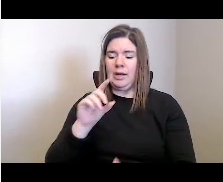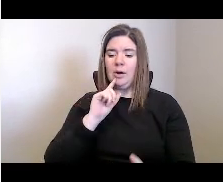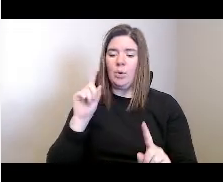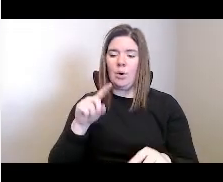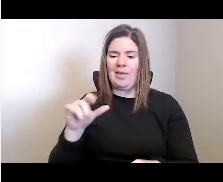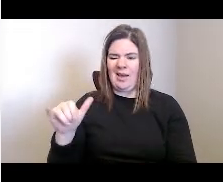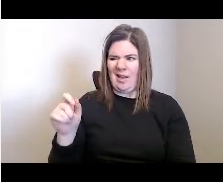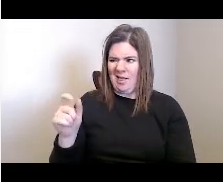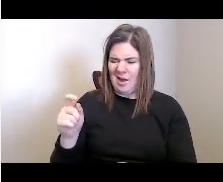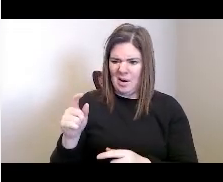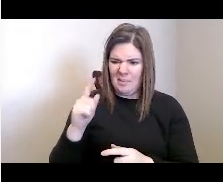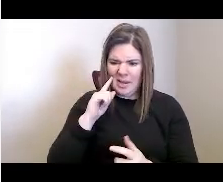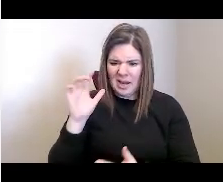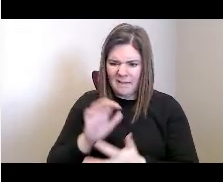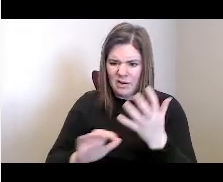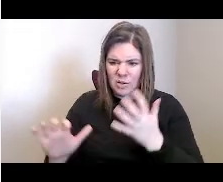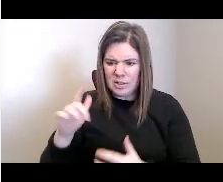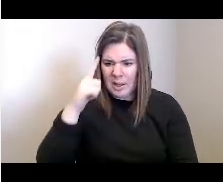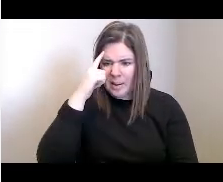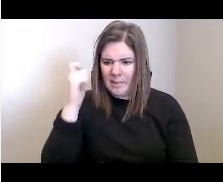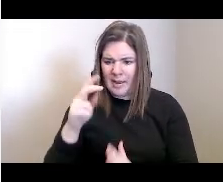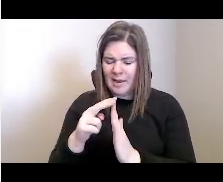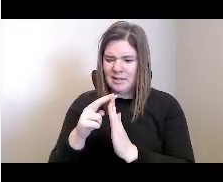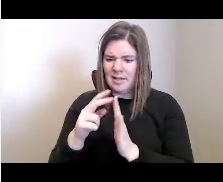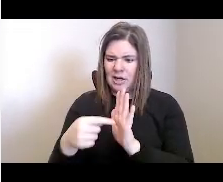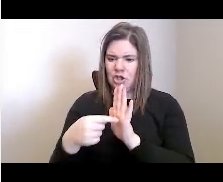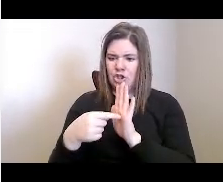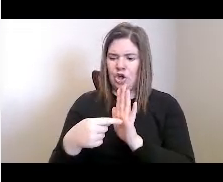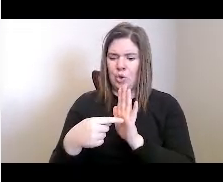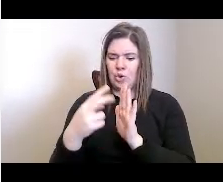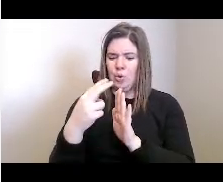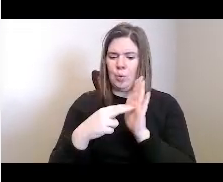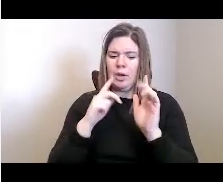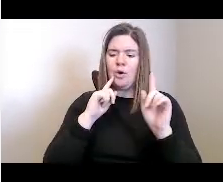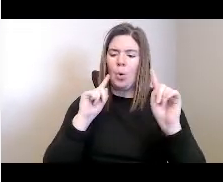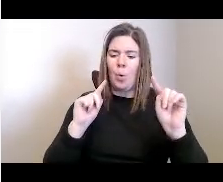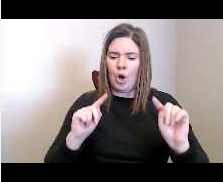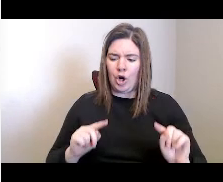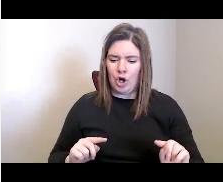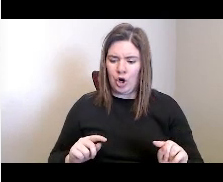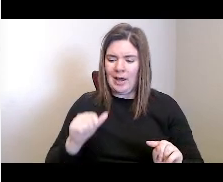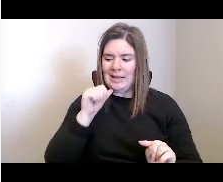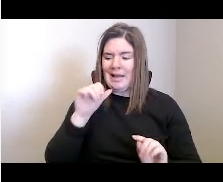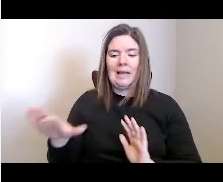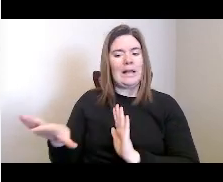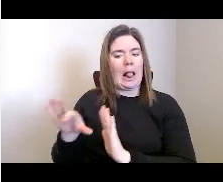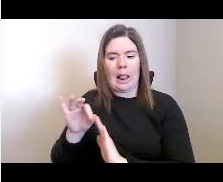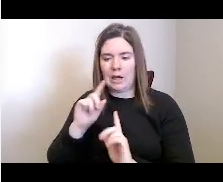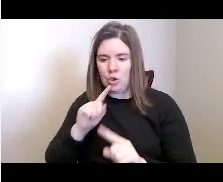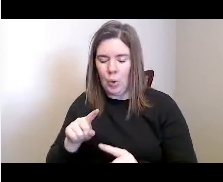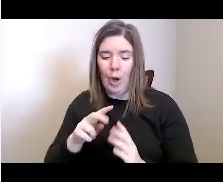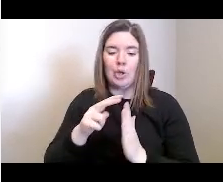actually showing you the reading order. It's not the selection order, it's the reading order. And that is from--